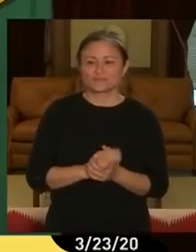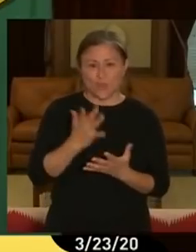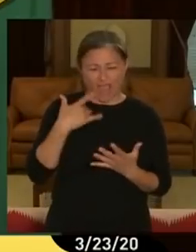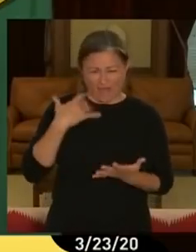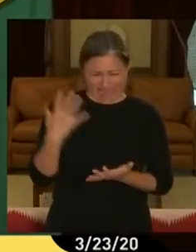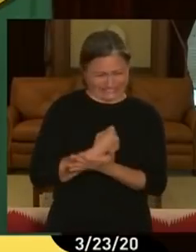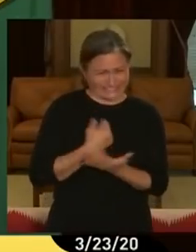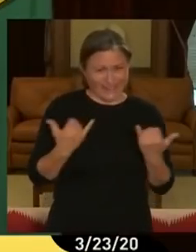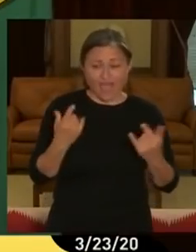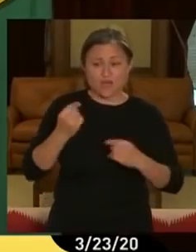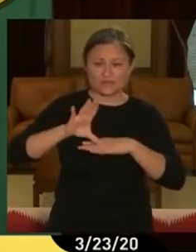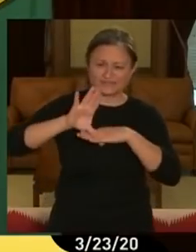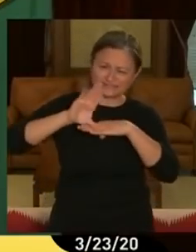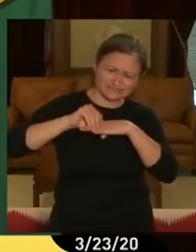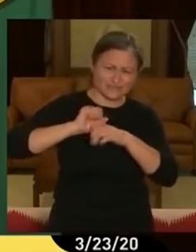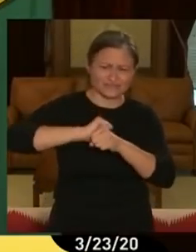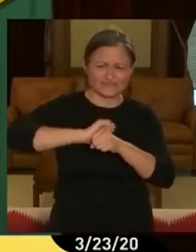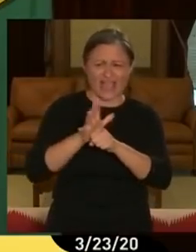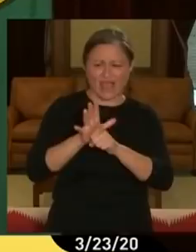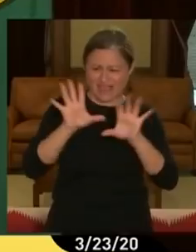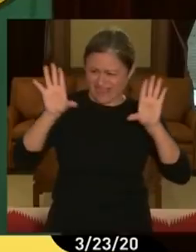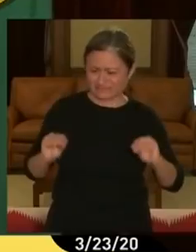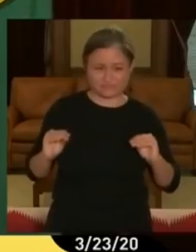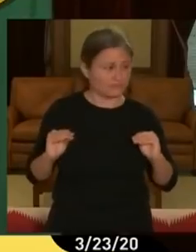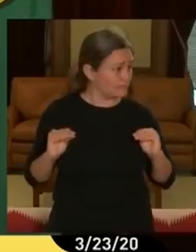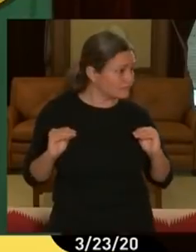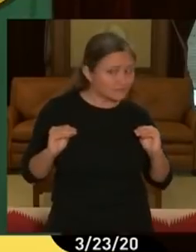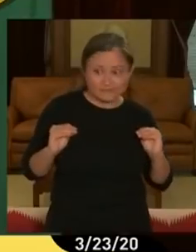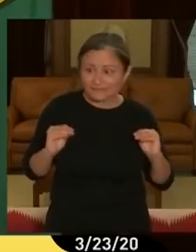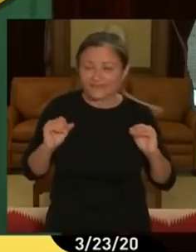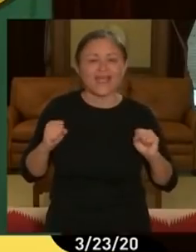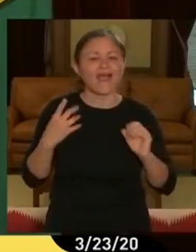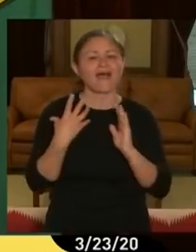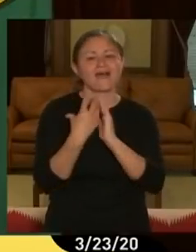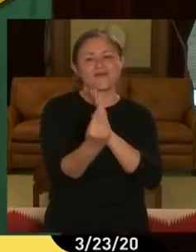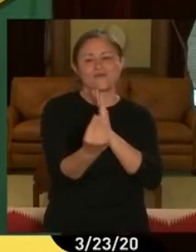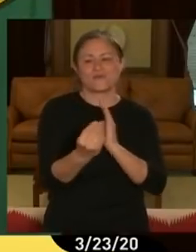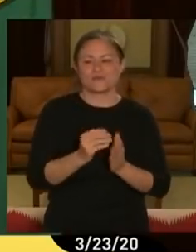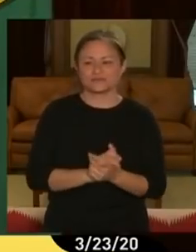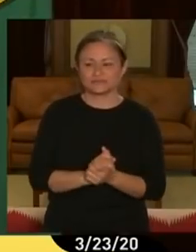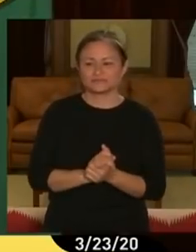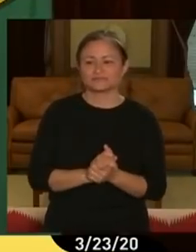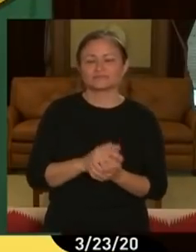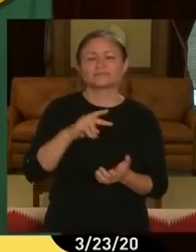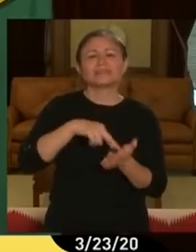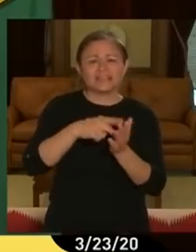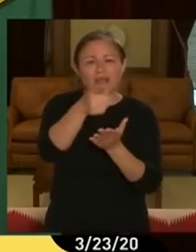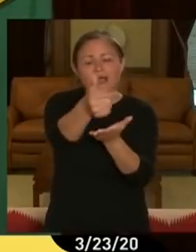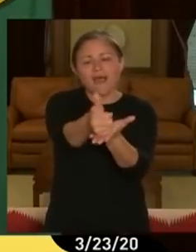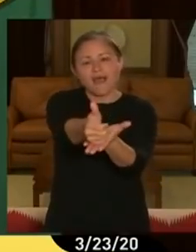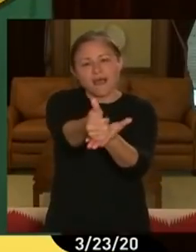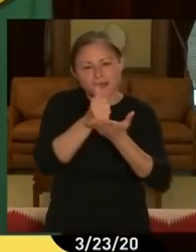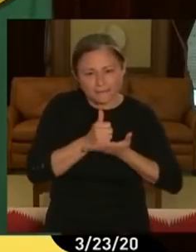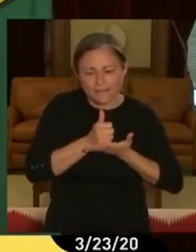FAVORITE HANGOUT AS SOON AS POSSIBLE BECAUSE WE ARE HITTING THIS HARD.